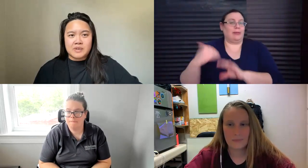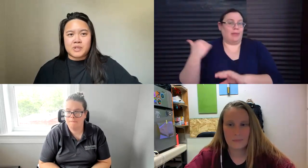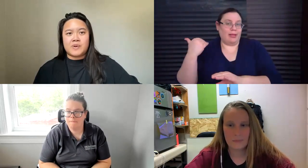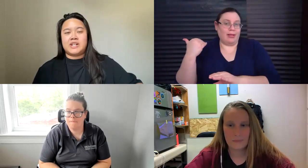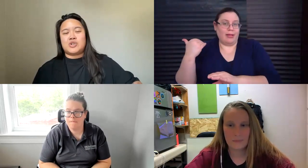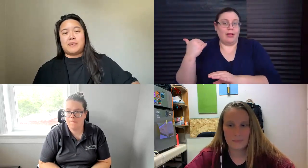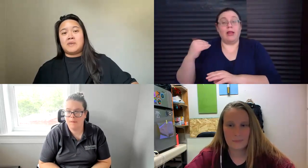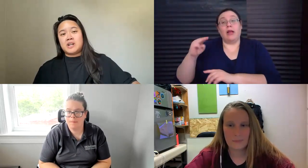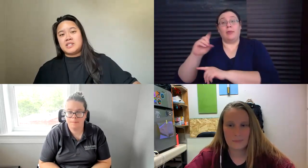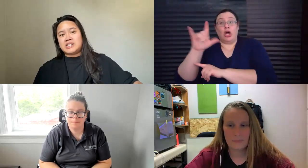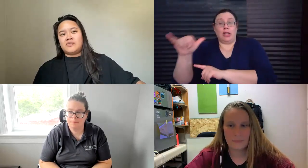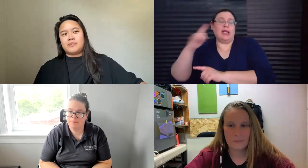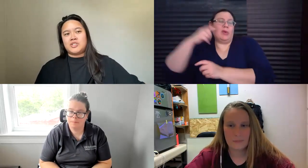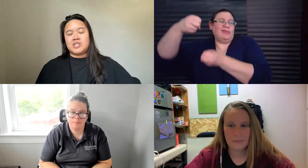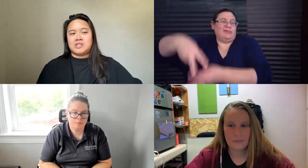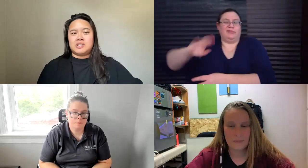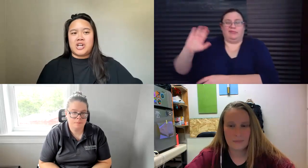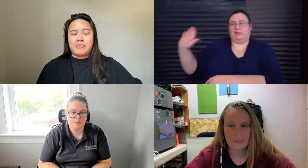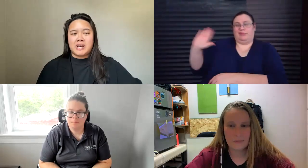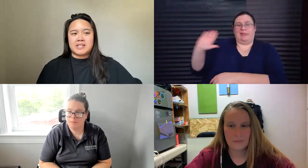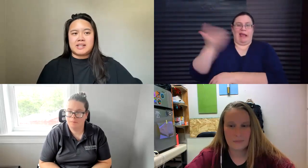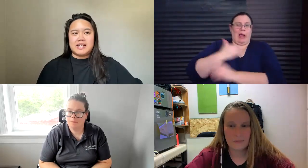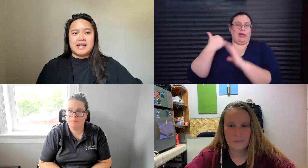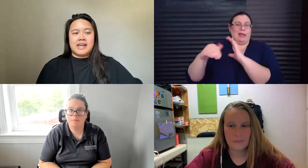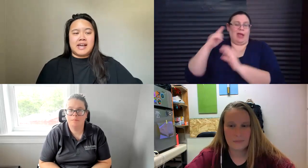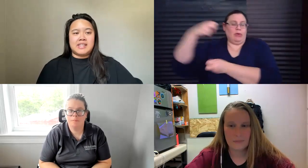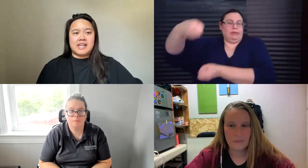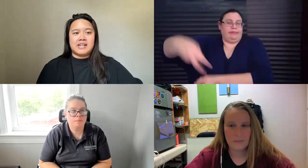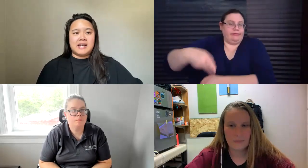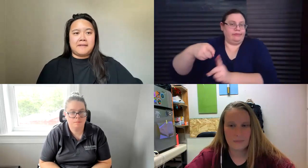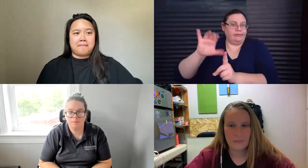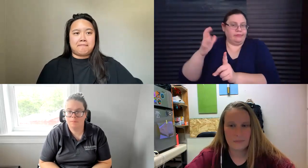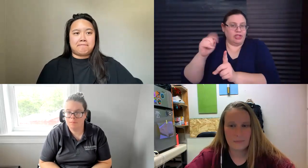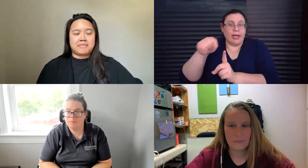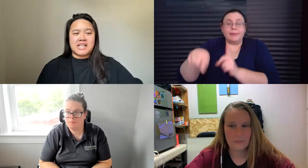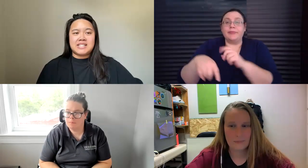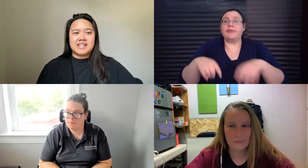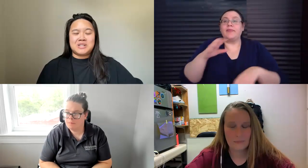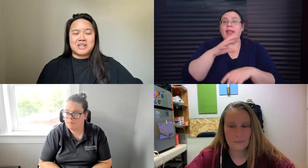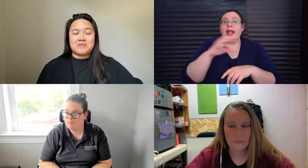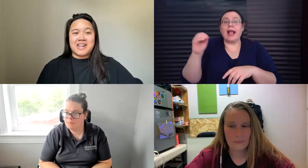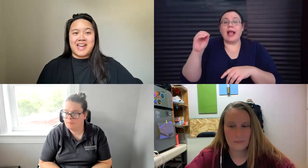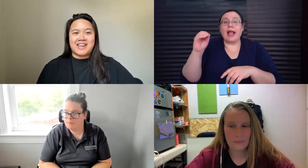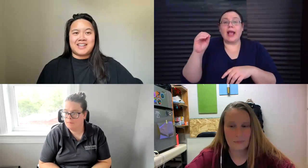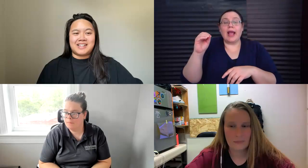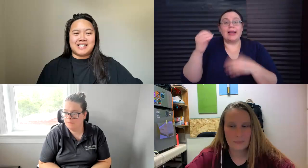Molly will go ahead and drop our contact information into the chat box. And then let's get into the Q&A.